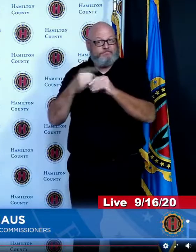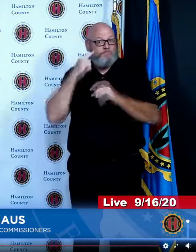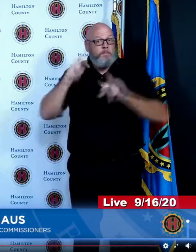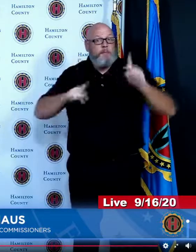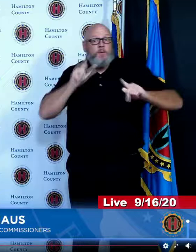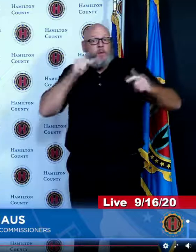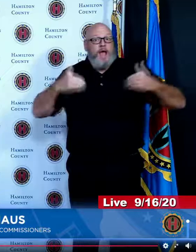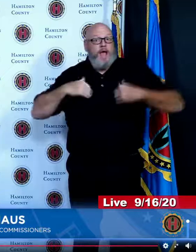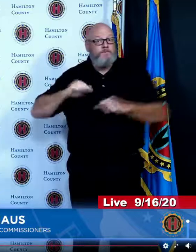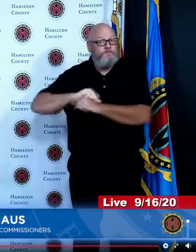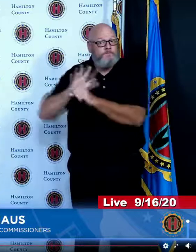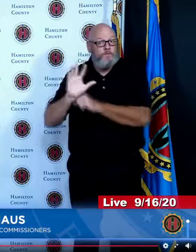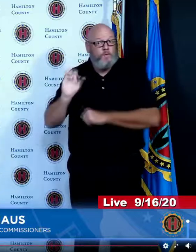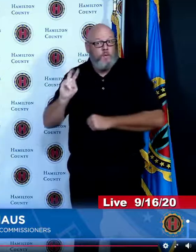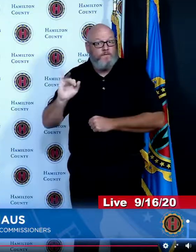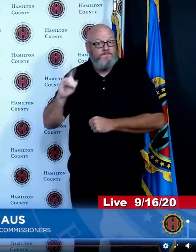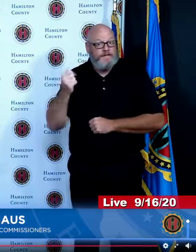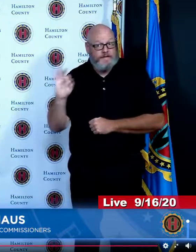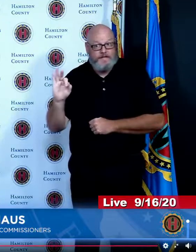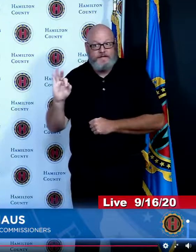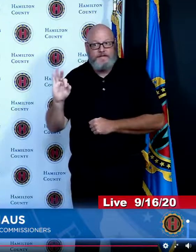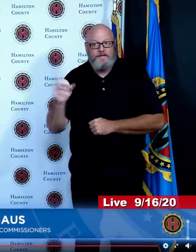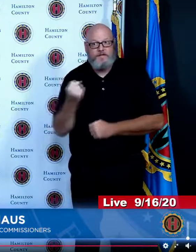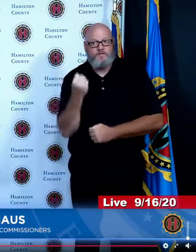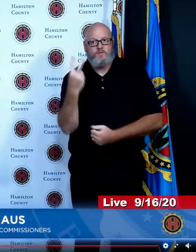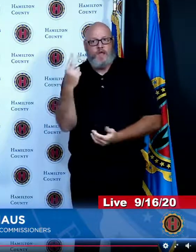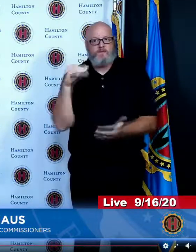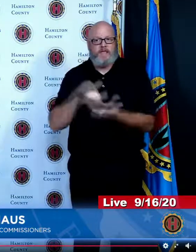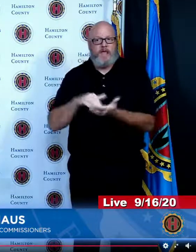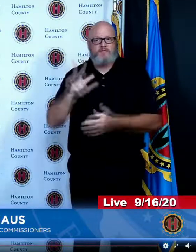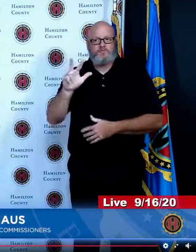the change from land to 12th is 500 to 360.